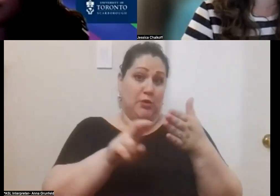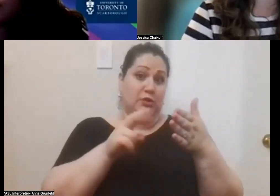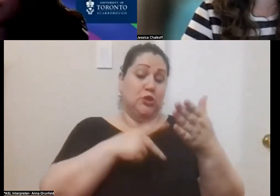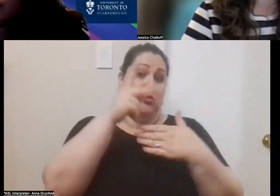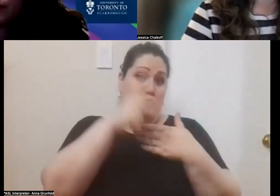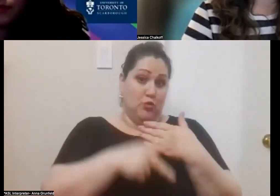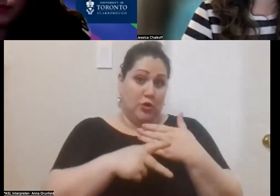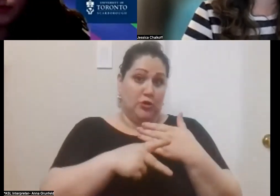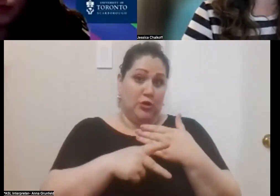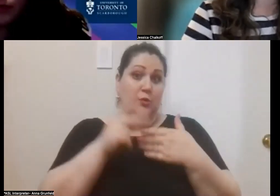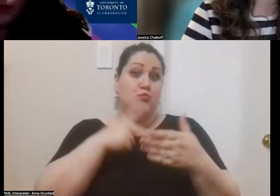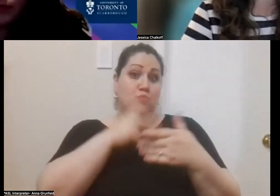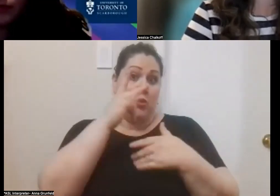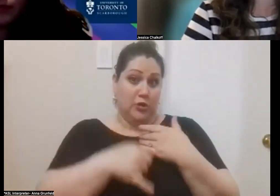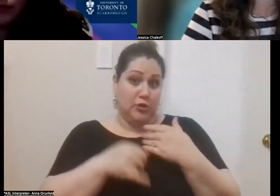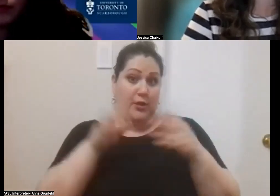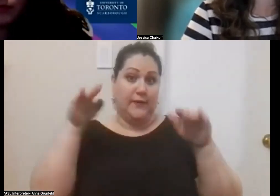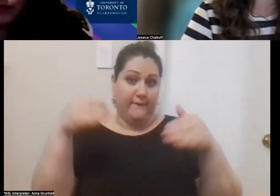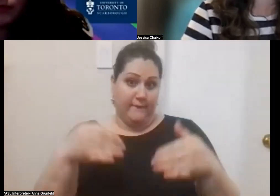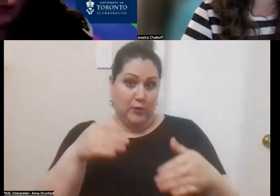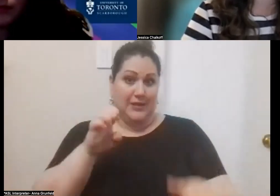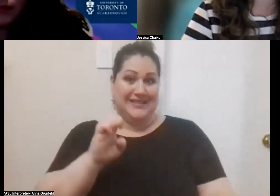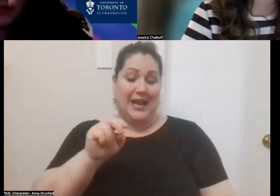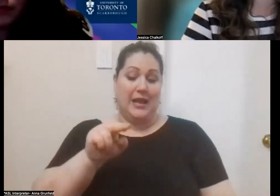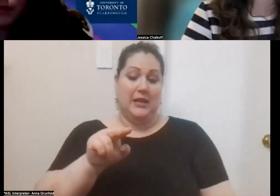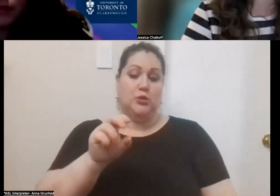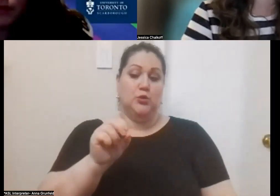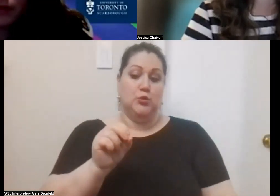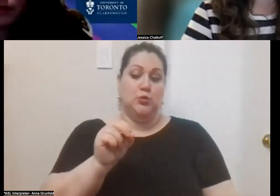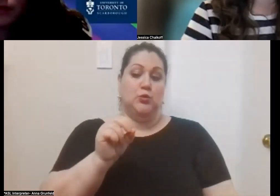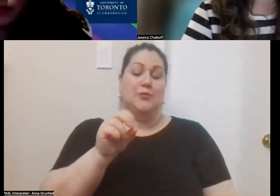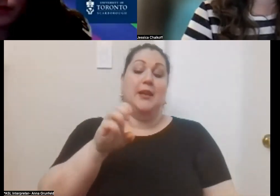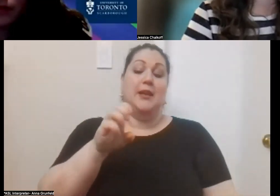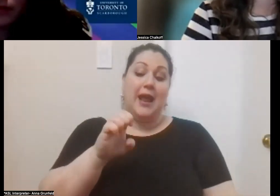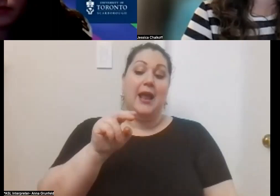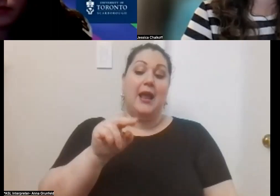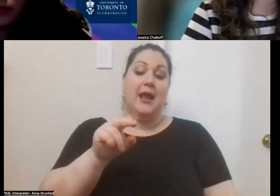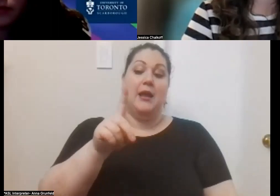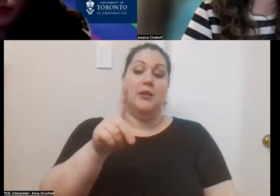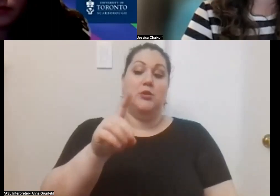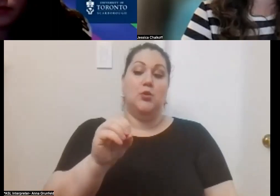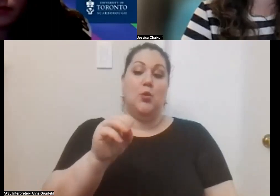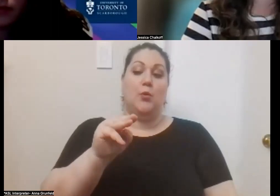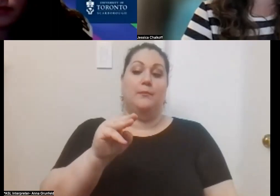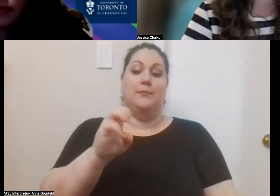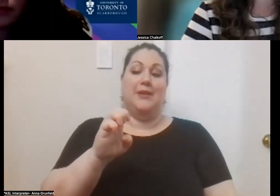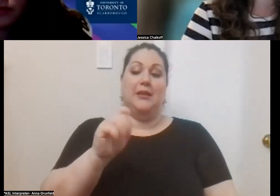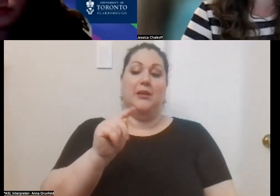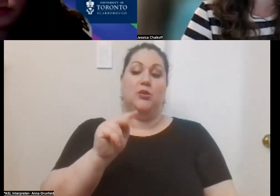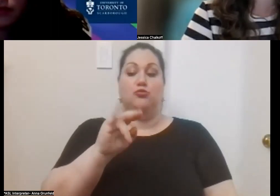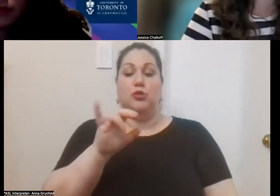which is a chronic condition that is mostly found on individuals with female reproductive organs.